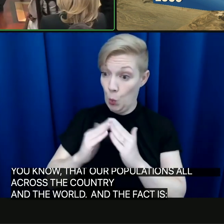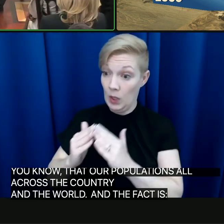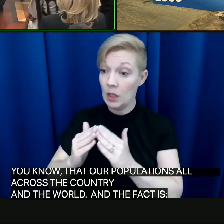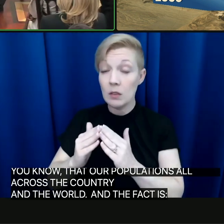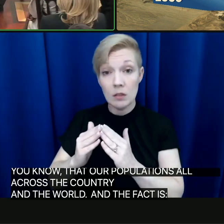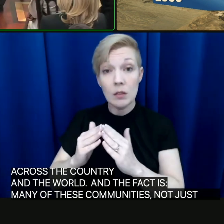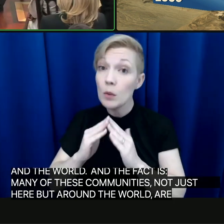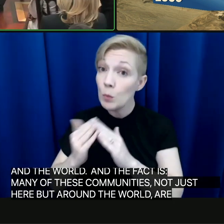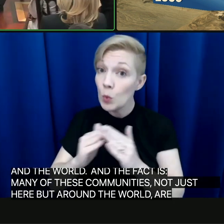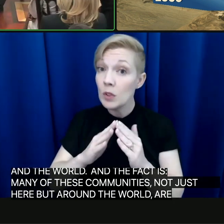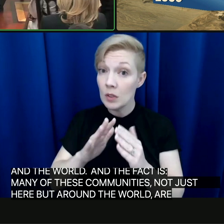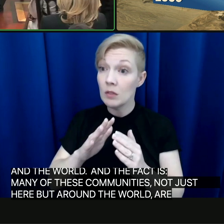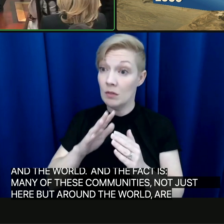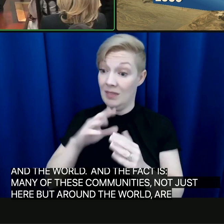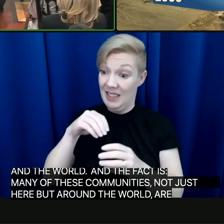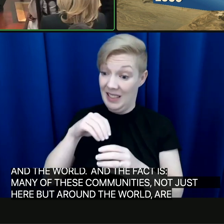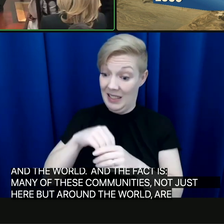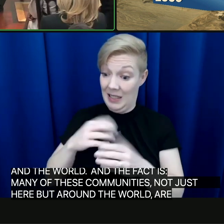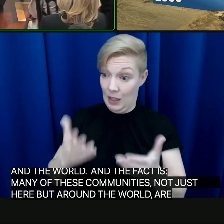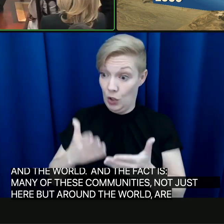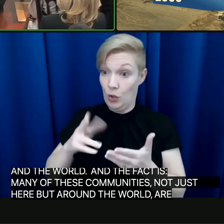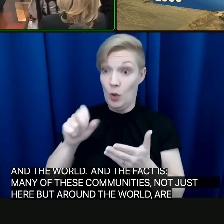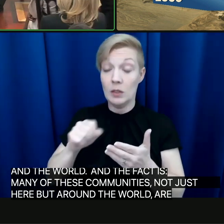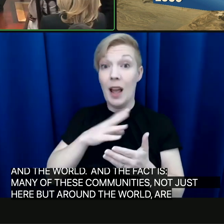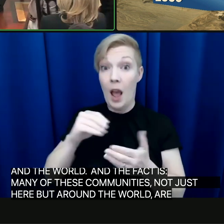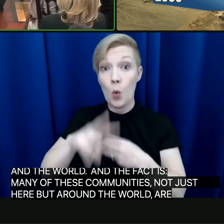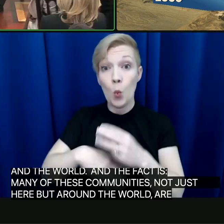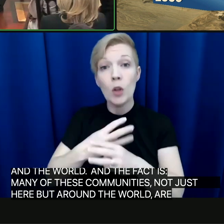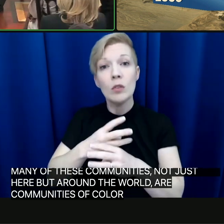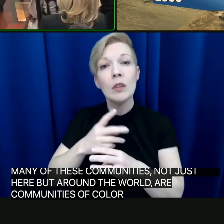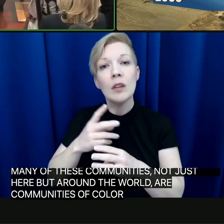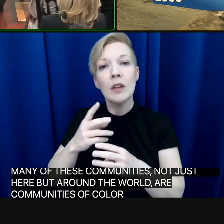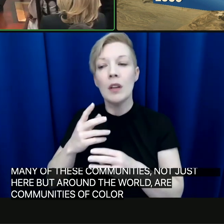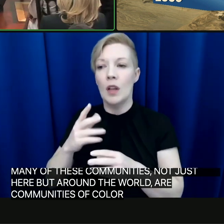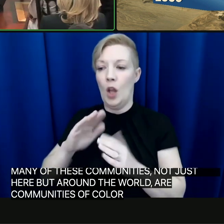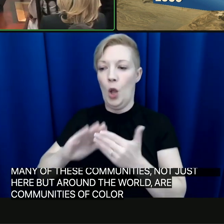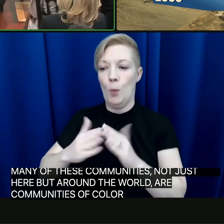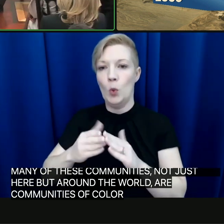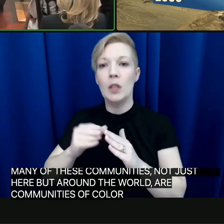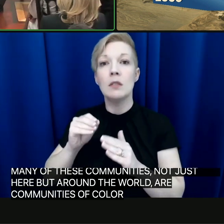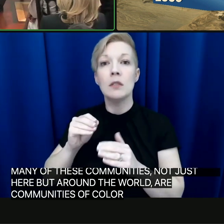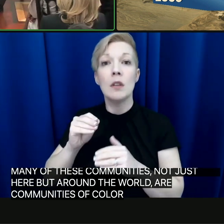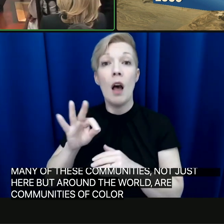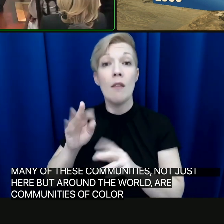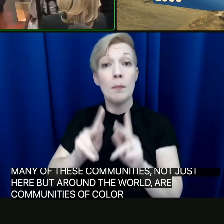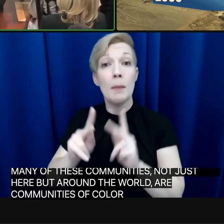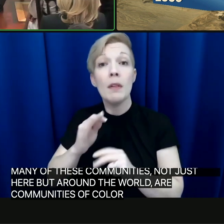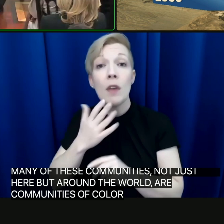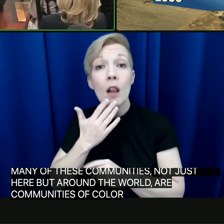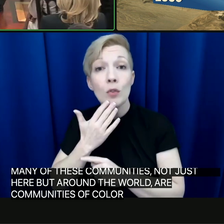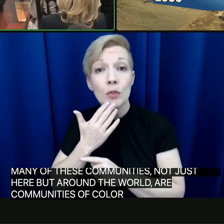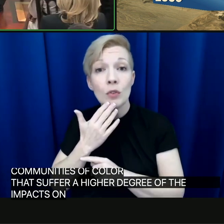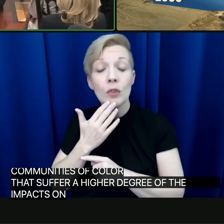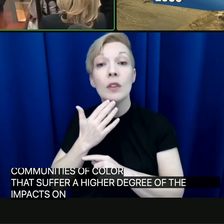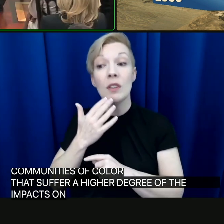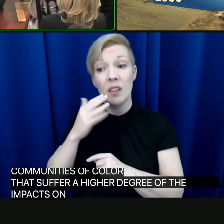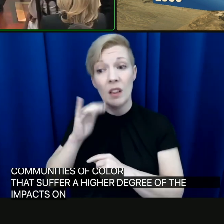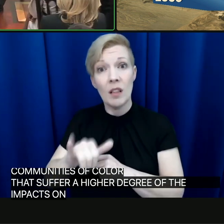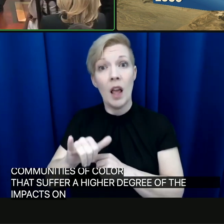that suffer of a higher degree of the impacts on that. So those partnerships are crucial